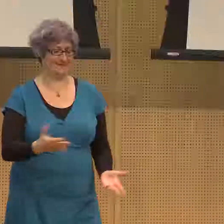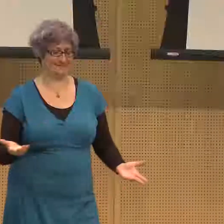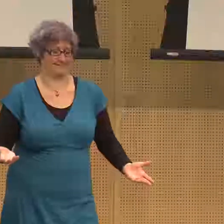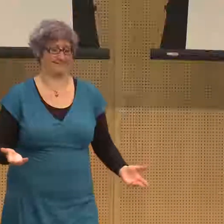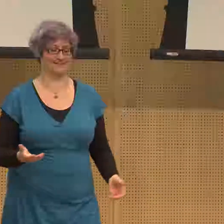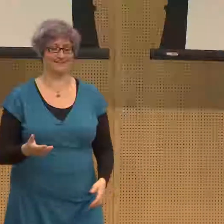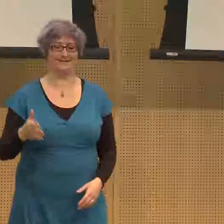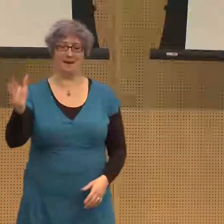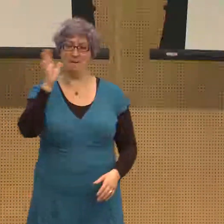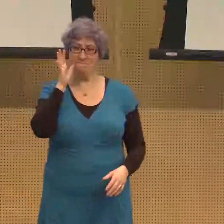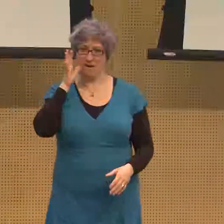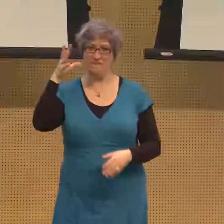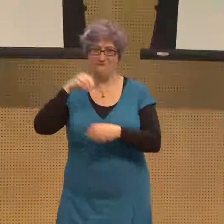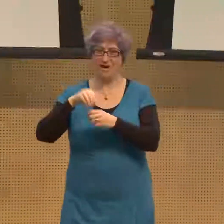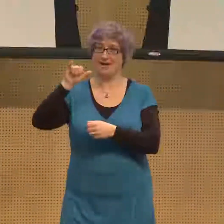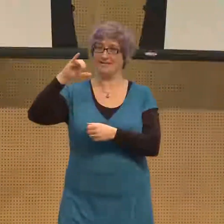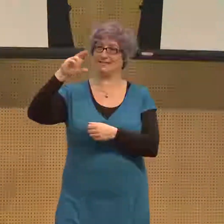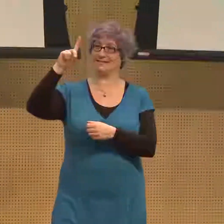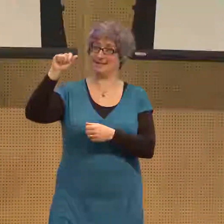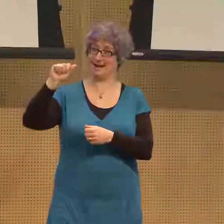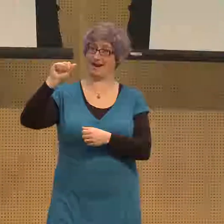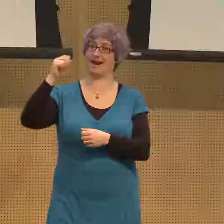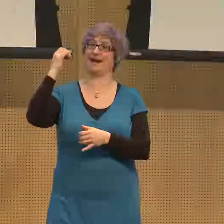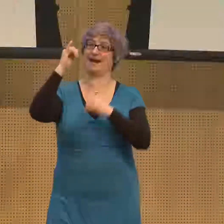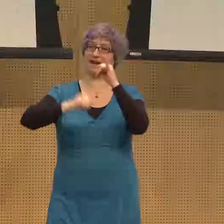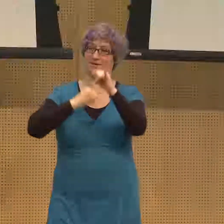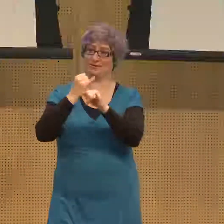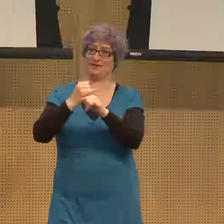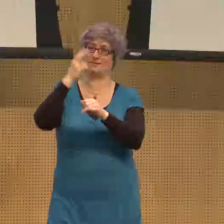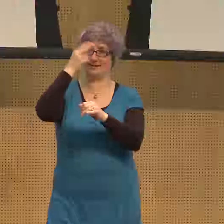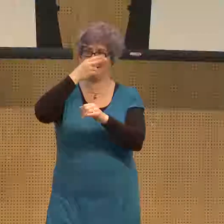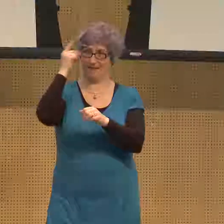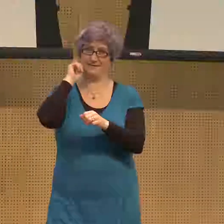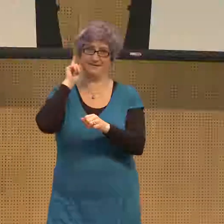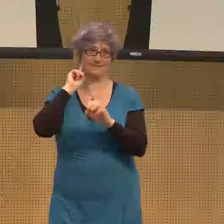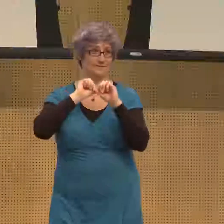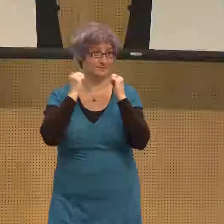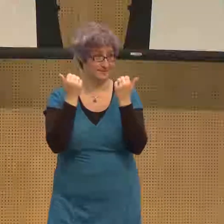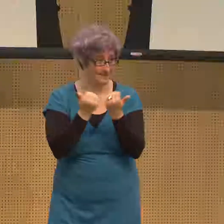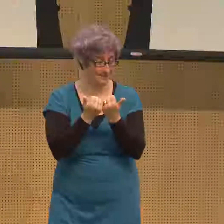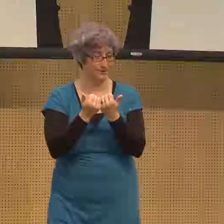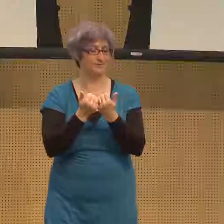"Come on. We can't do that." My mother was involved in the ICDA,